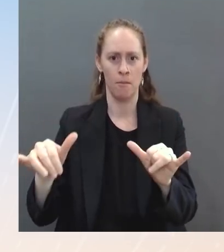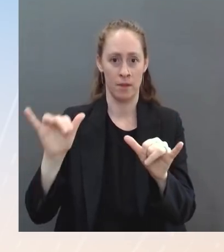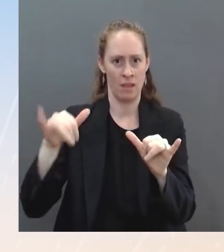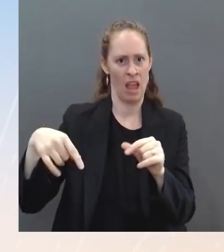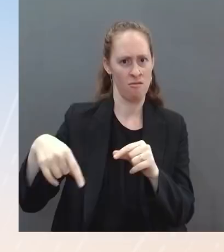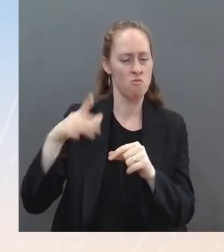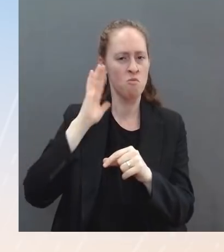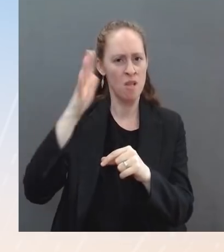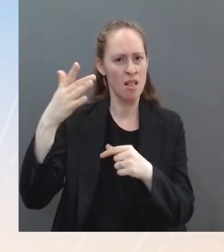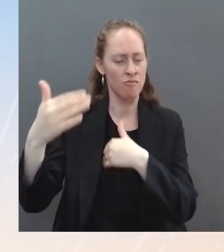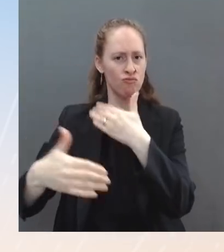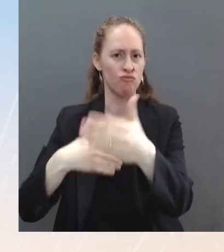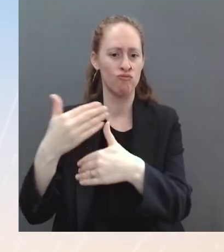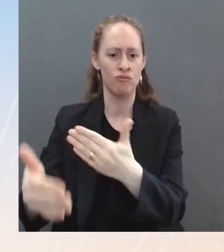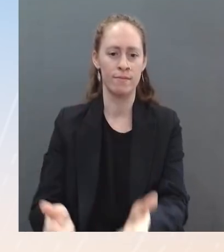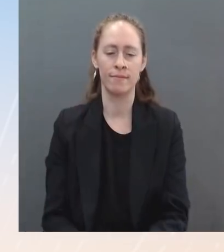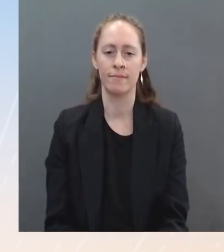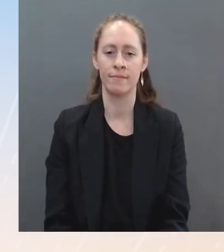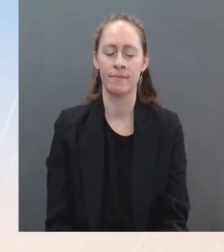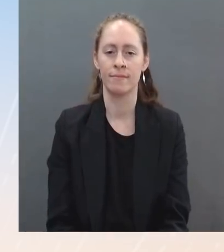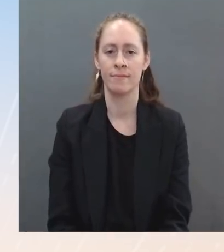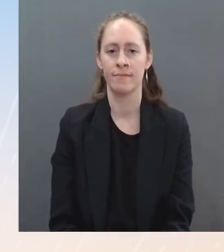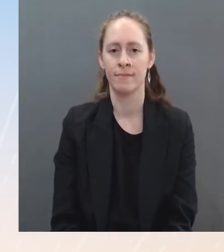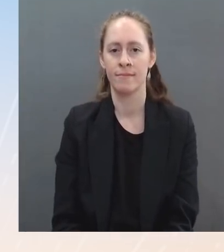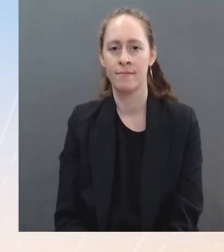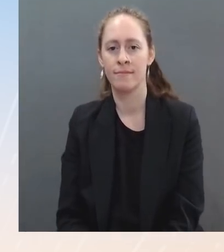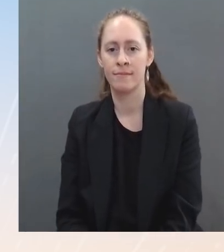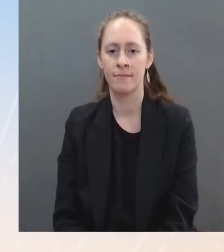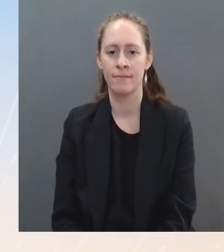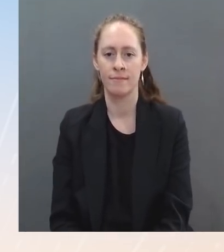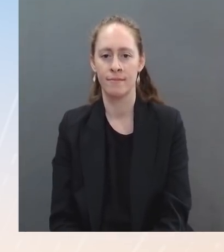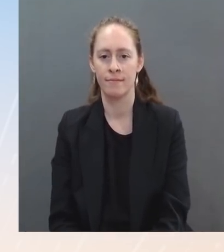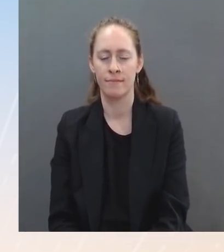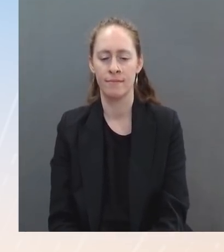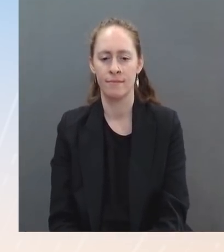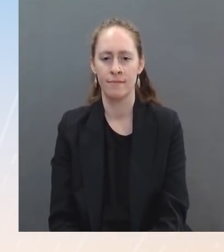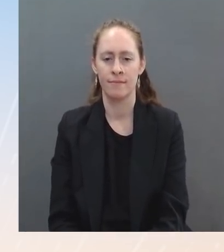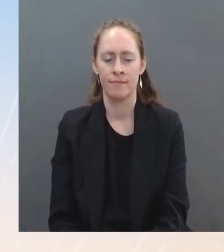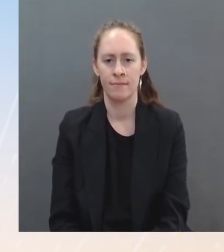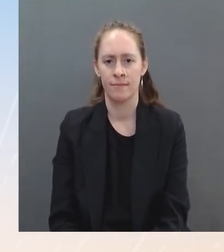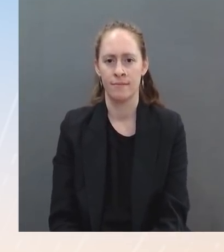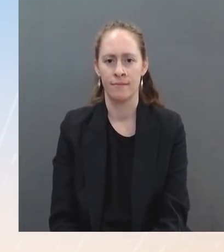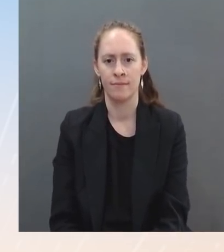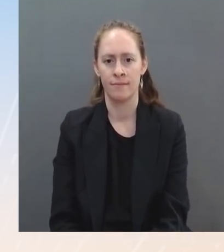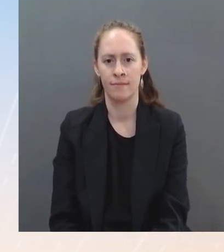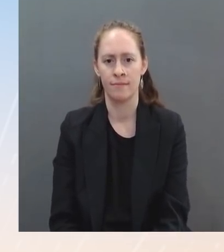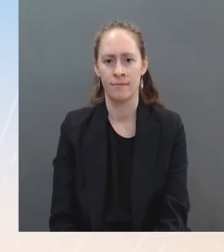has almost returned to its pre-war levels. So does the administration believe that the sanctions are still working?